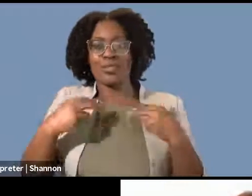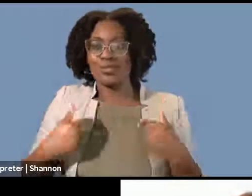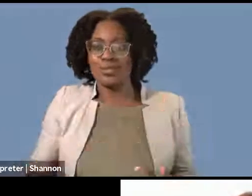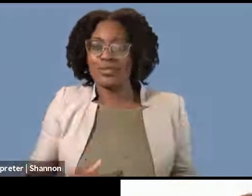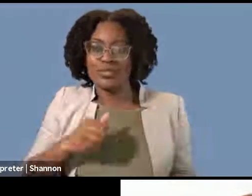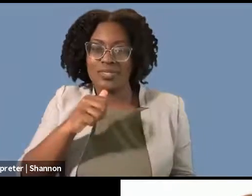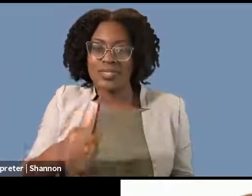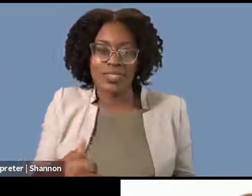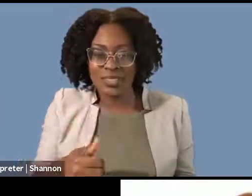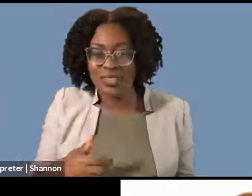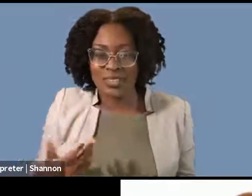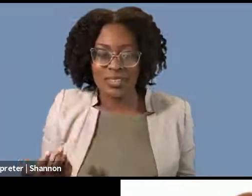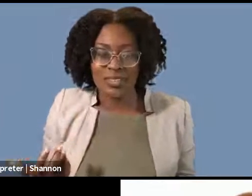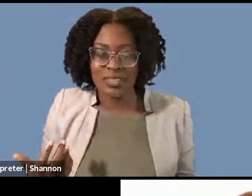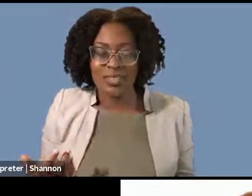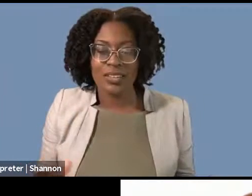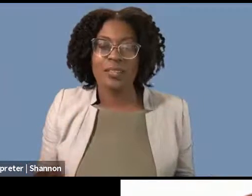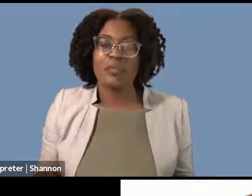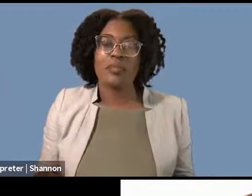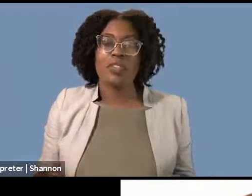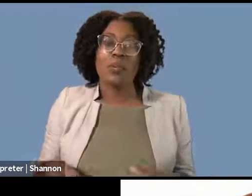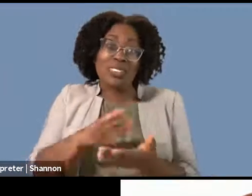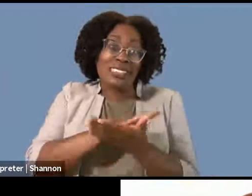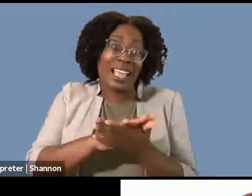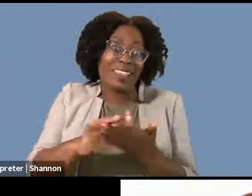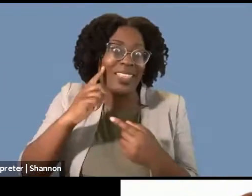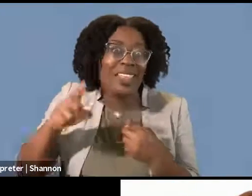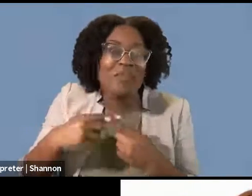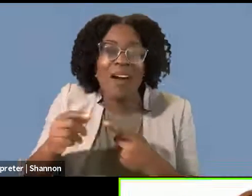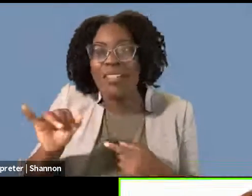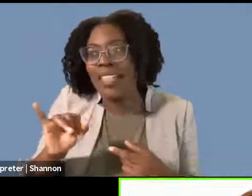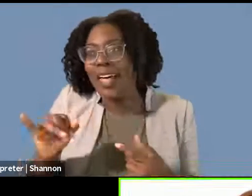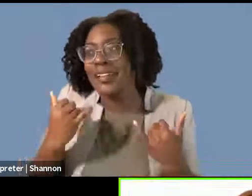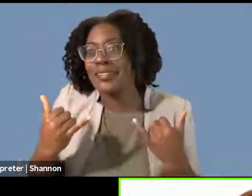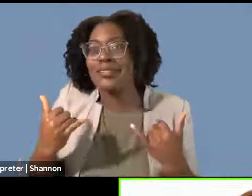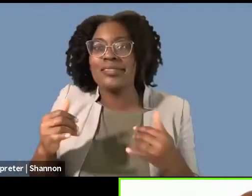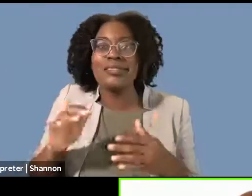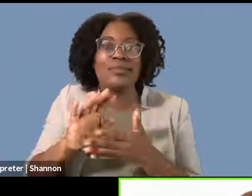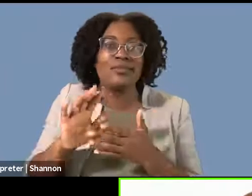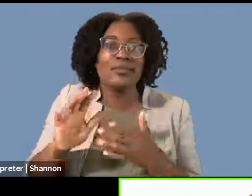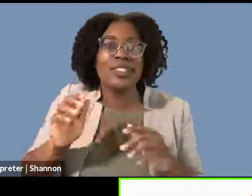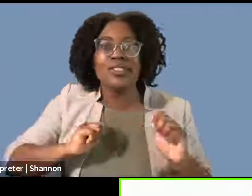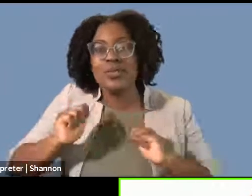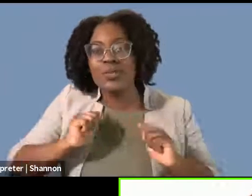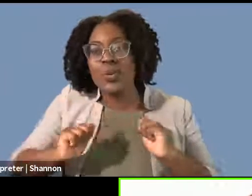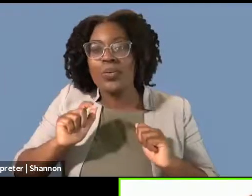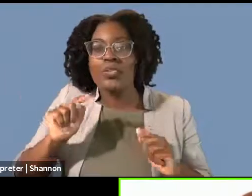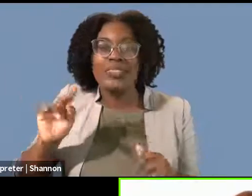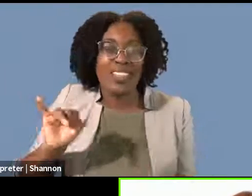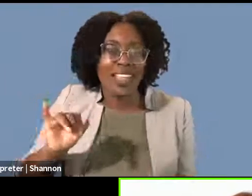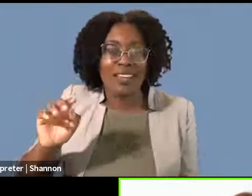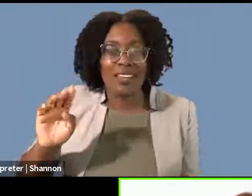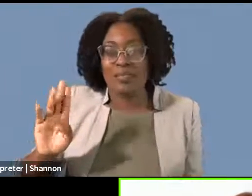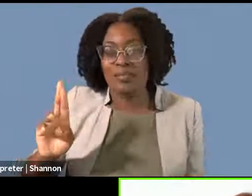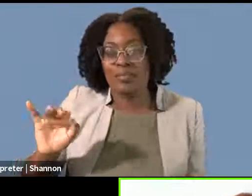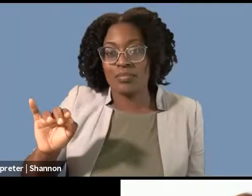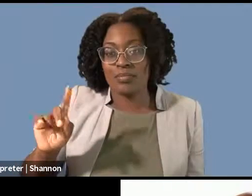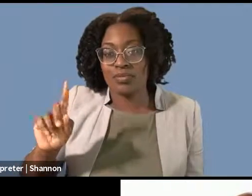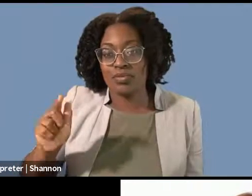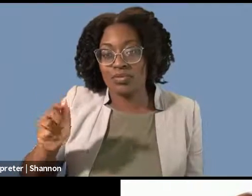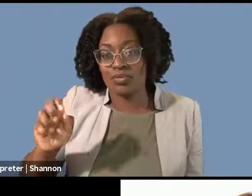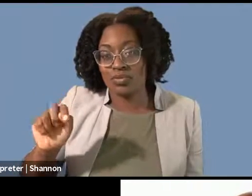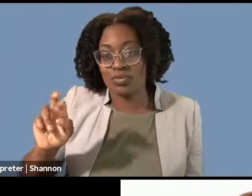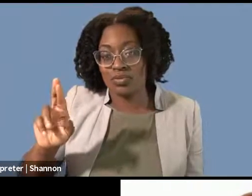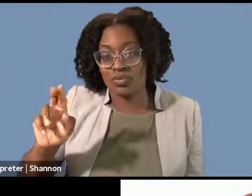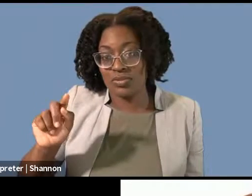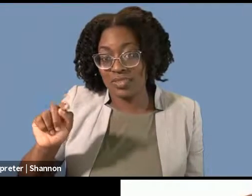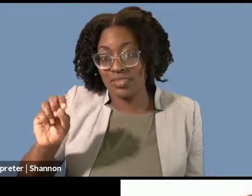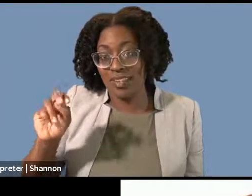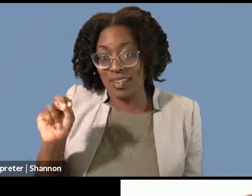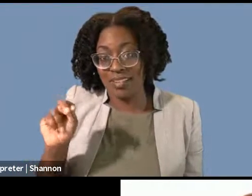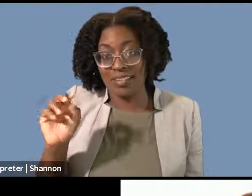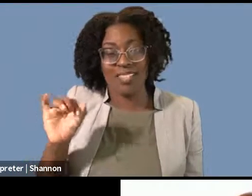It is a great idea but, yeah, I don't think. MELINDA EPLER: An idealic look at the past. TERRI